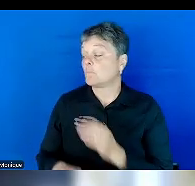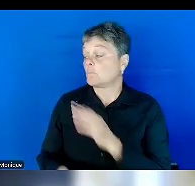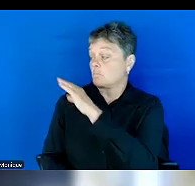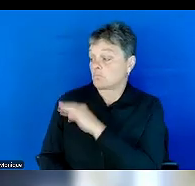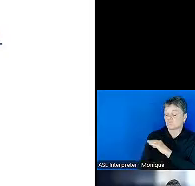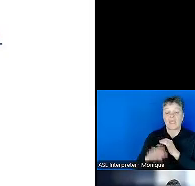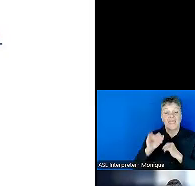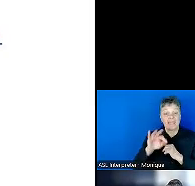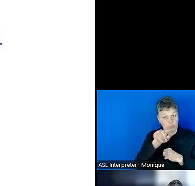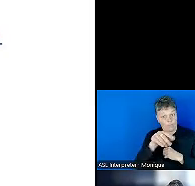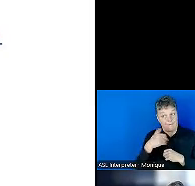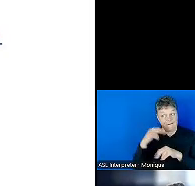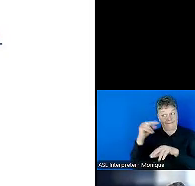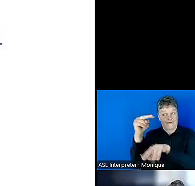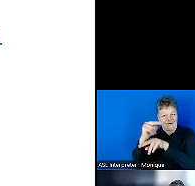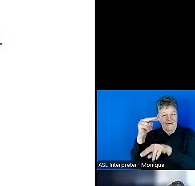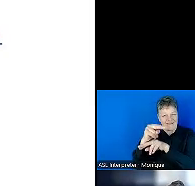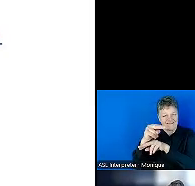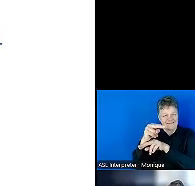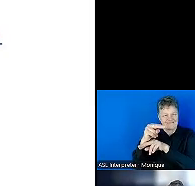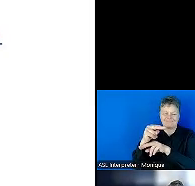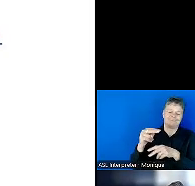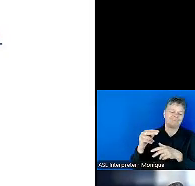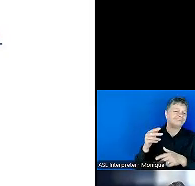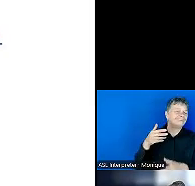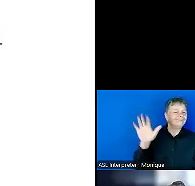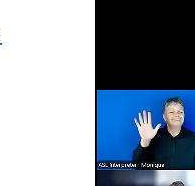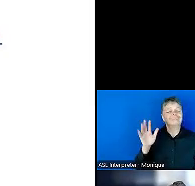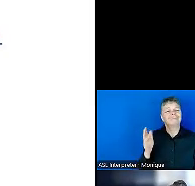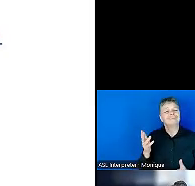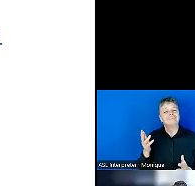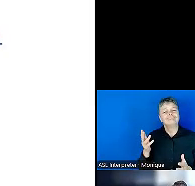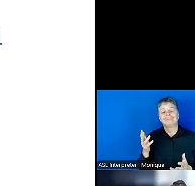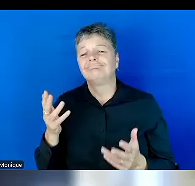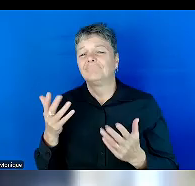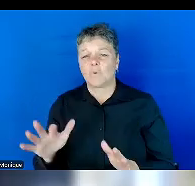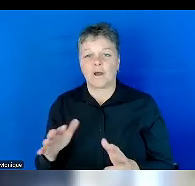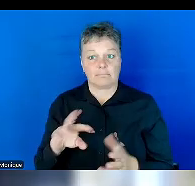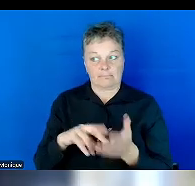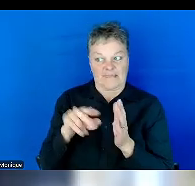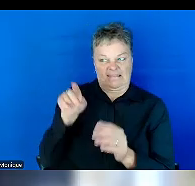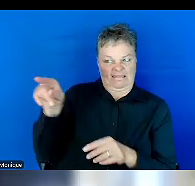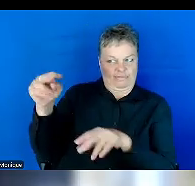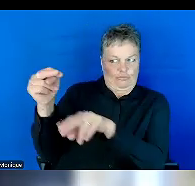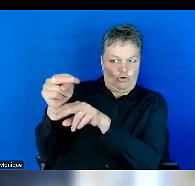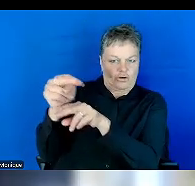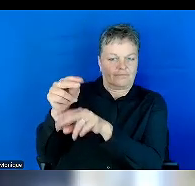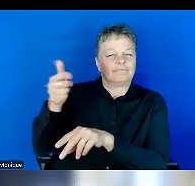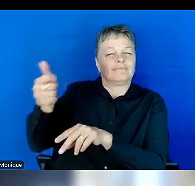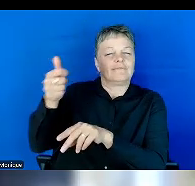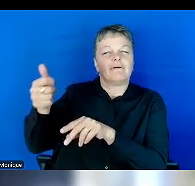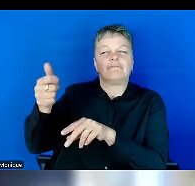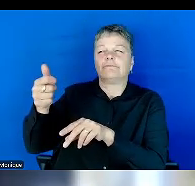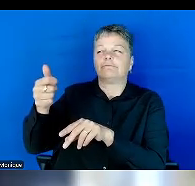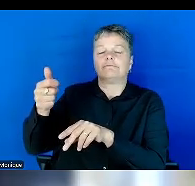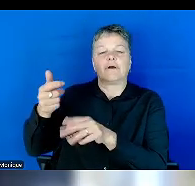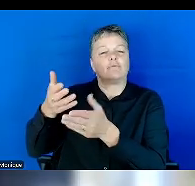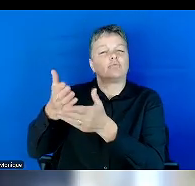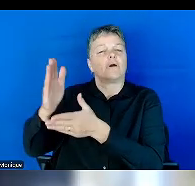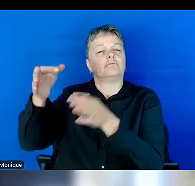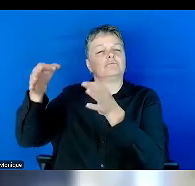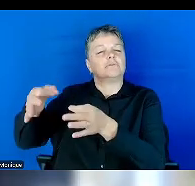um over them as in someone else is making decision on their behalf, that person with disability can